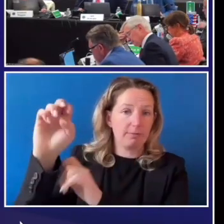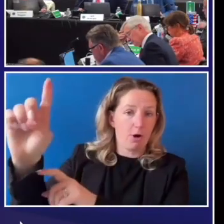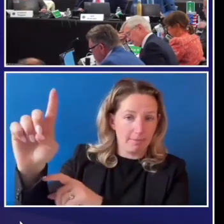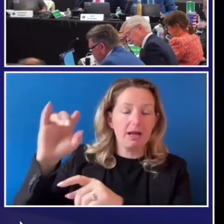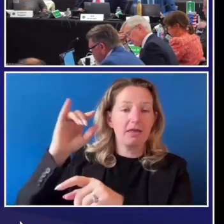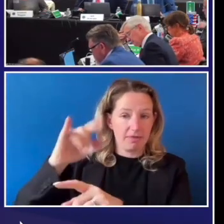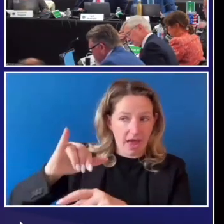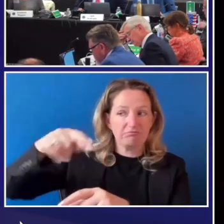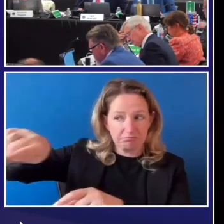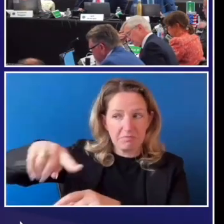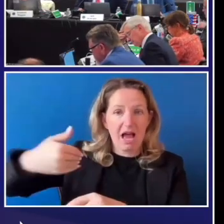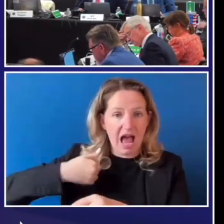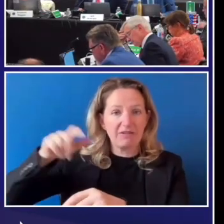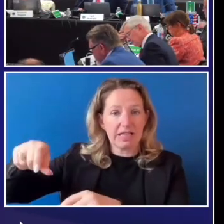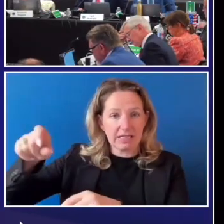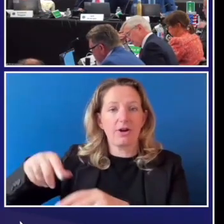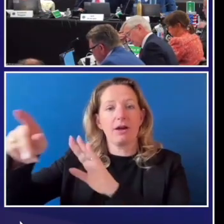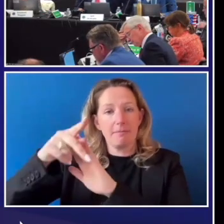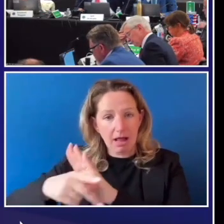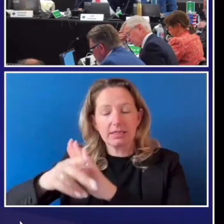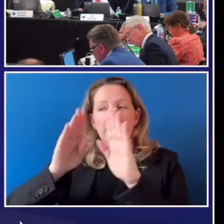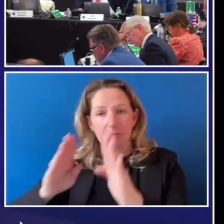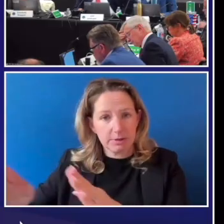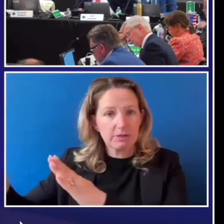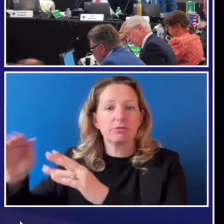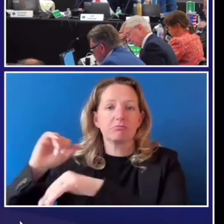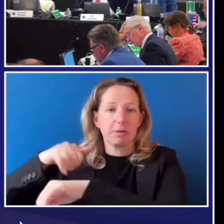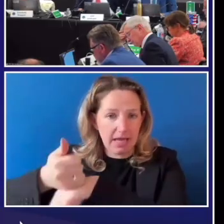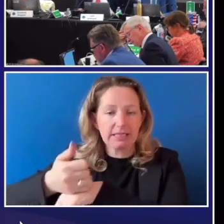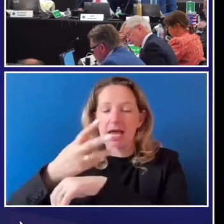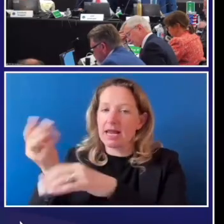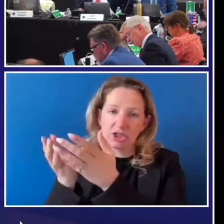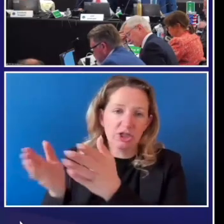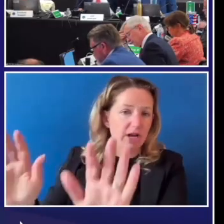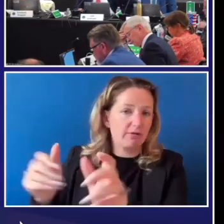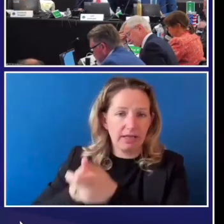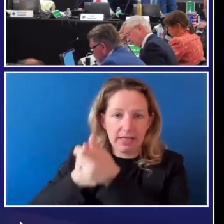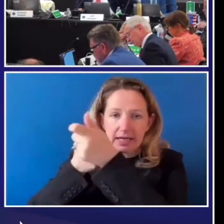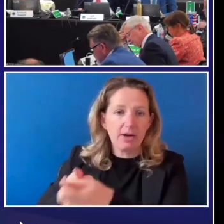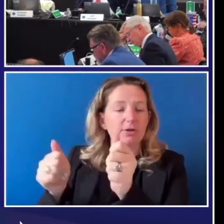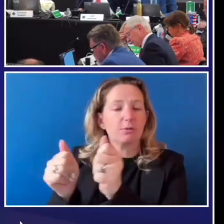and standards in place and generate it, generally adheres with fidelity to those policies, practices, and standards,